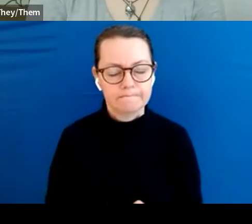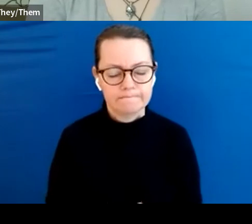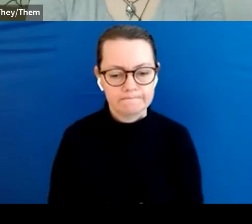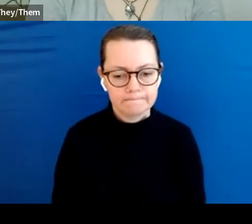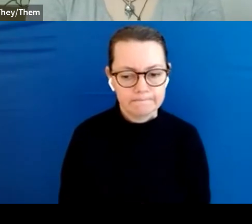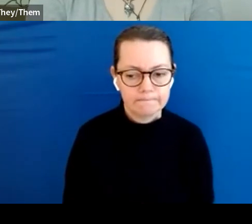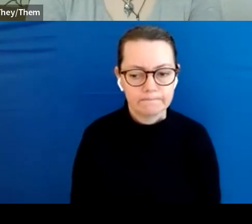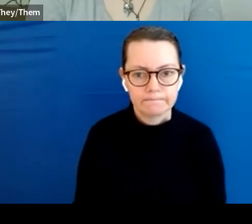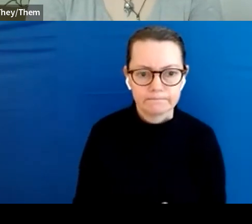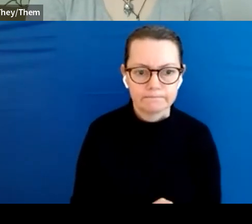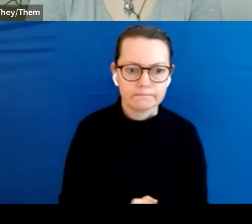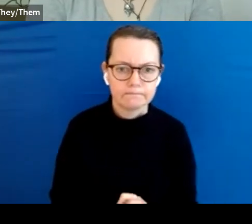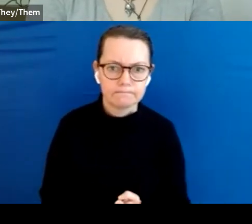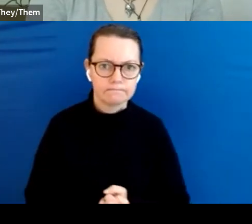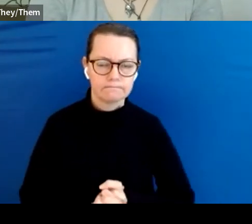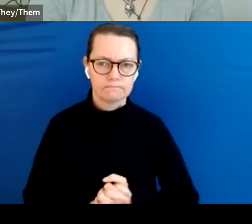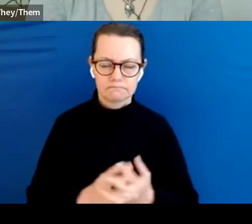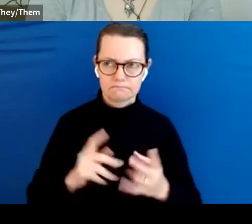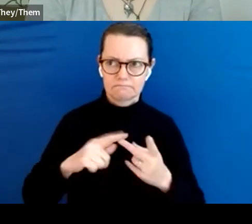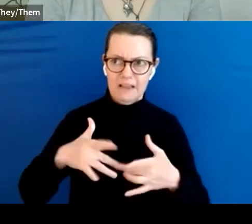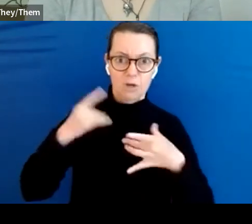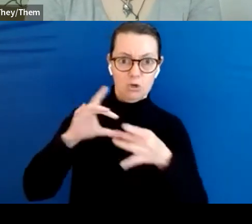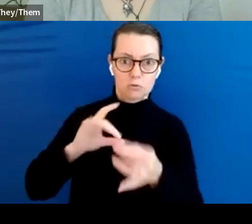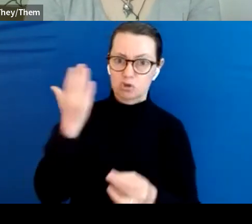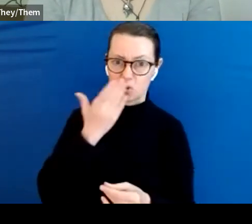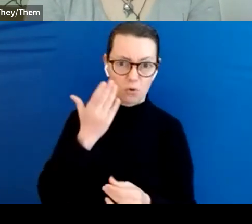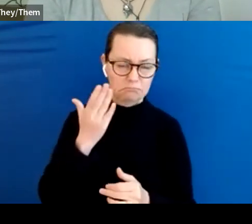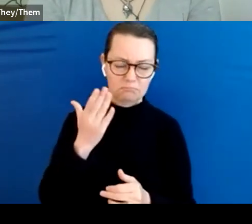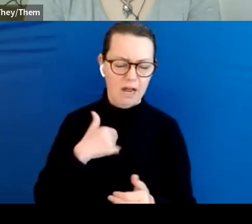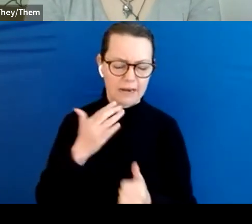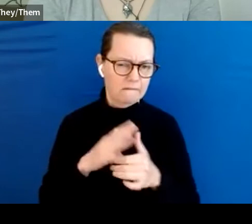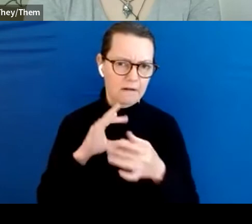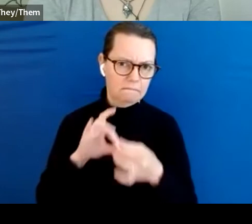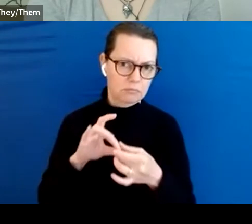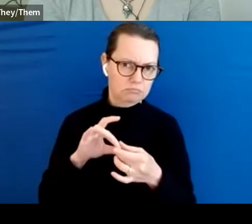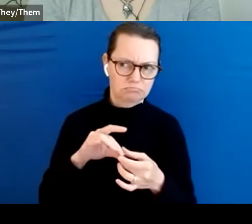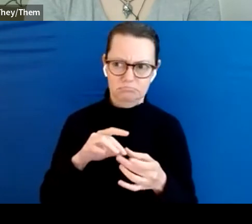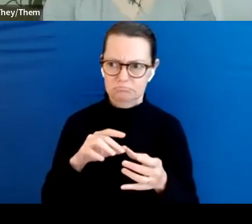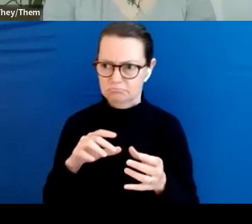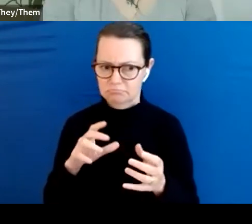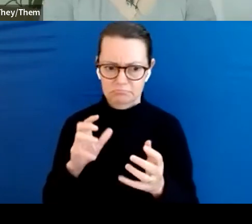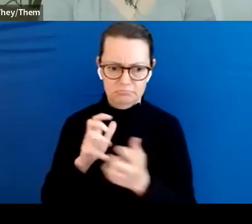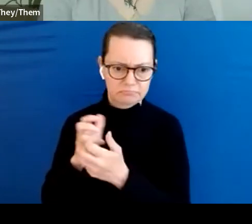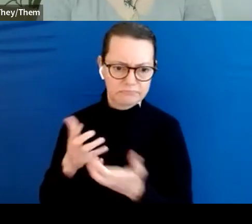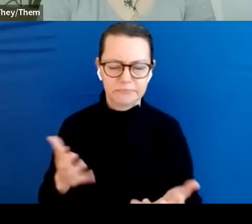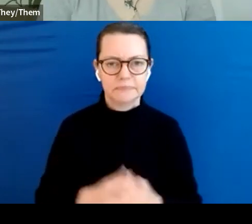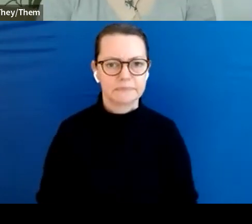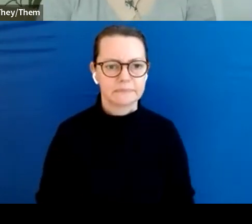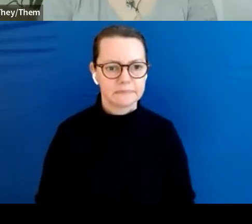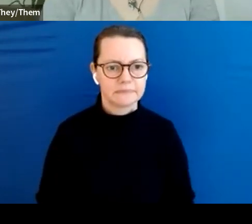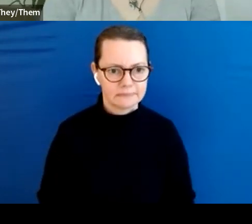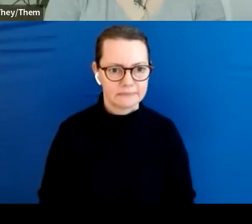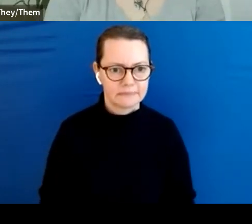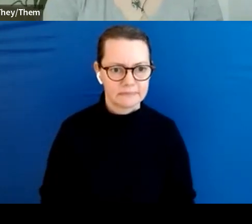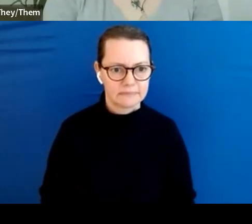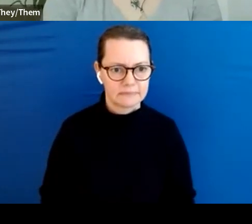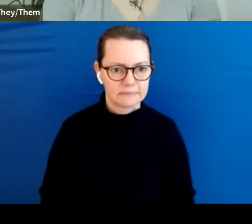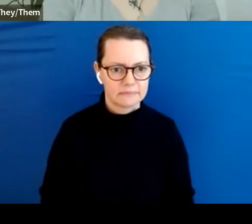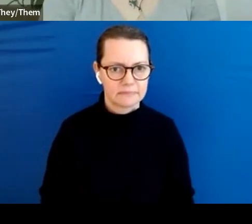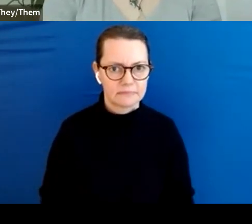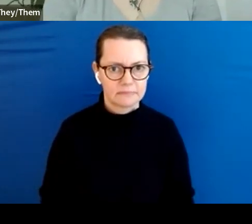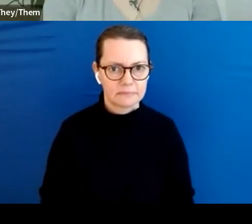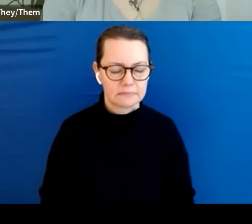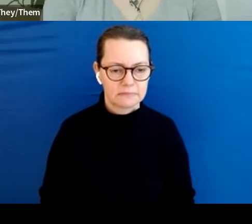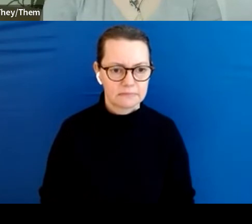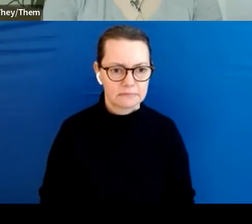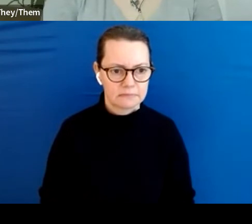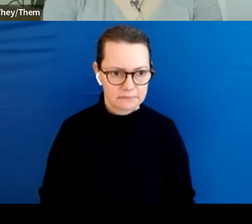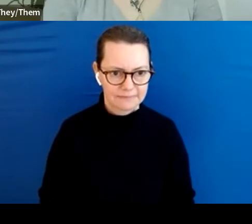I can't come in on how to build a sense of belonging, because unfortunately I felt like couple moments.